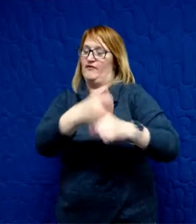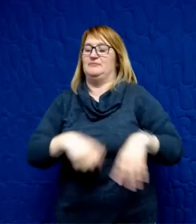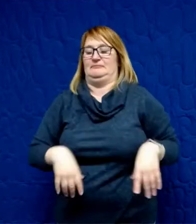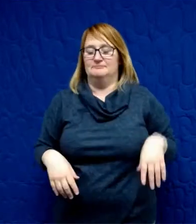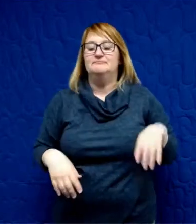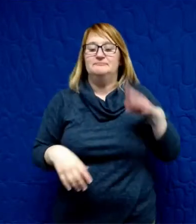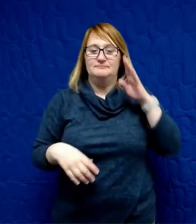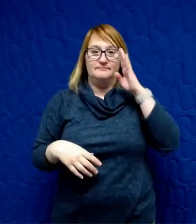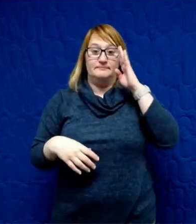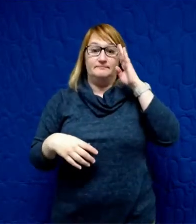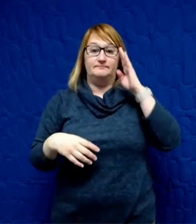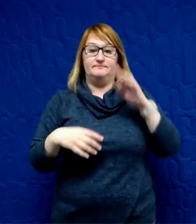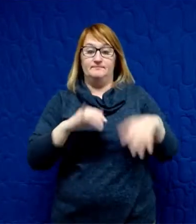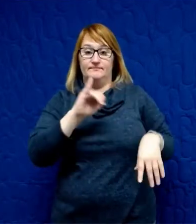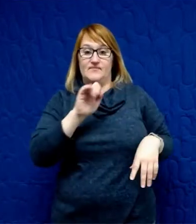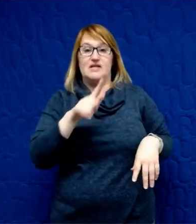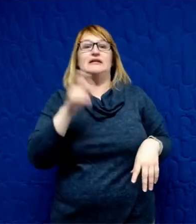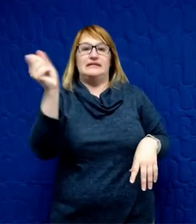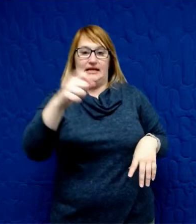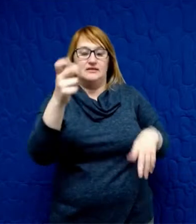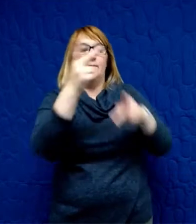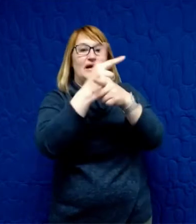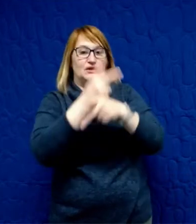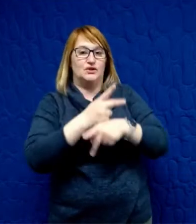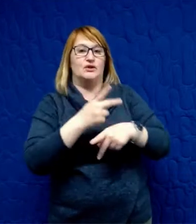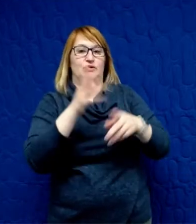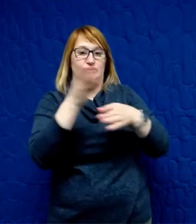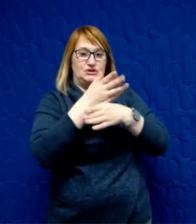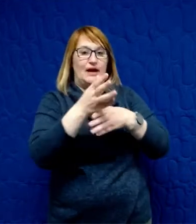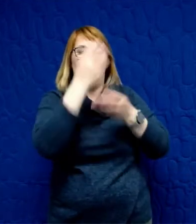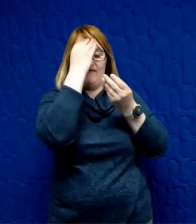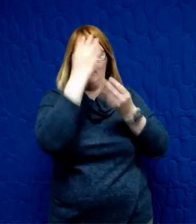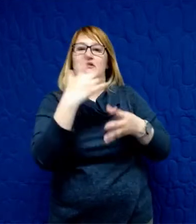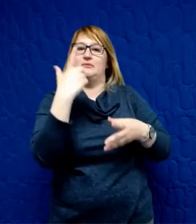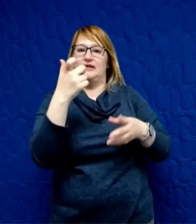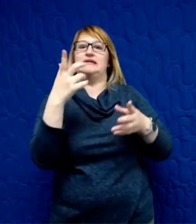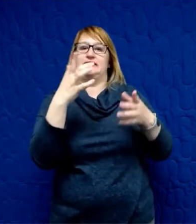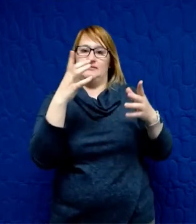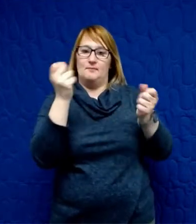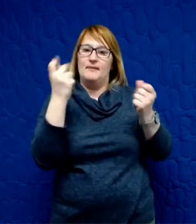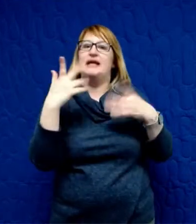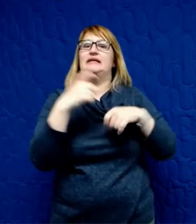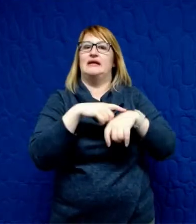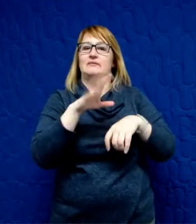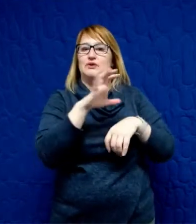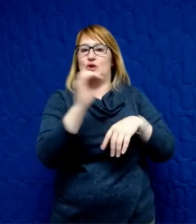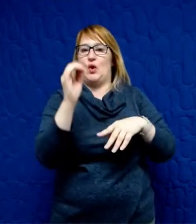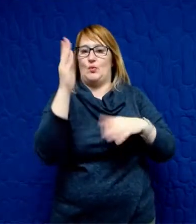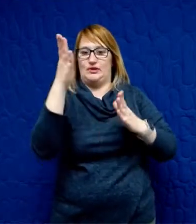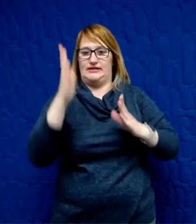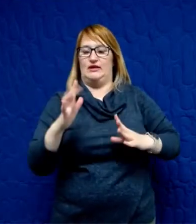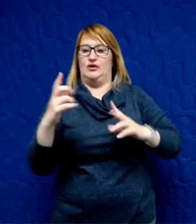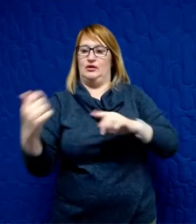out! Be sure you pass that information along because we often receive emails from co-presenters that they had not heard anything yet. So be sure you